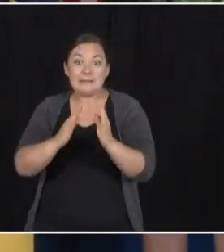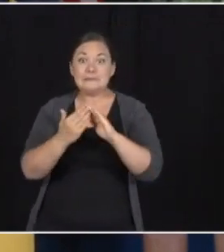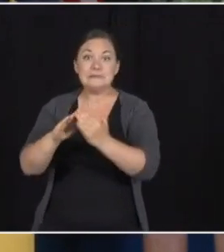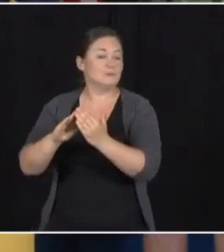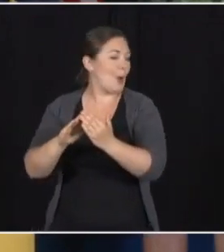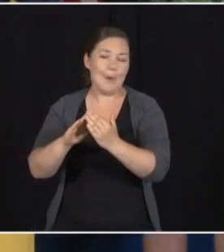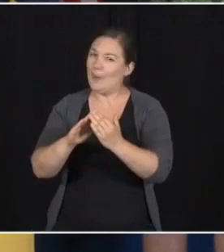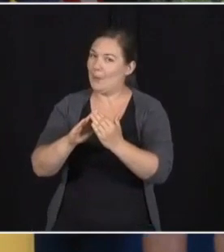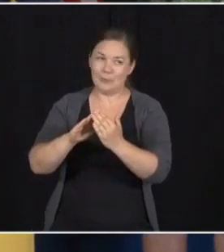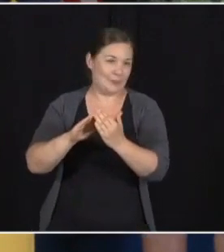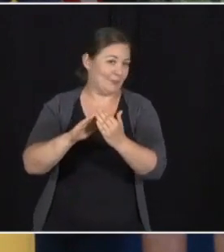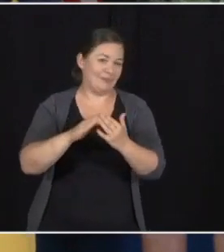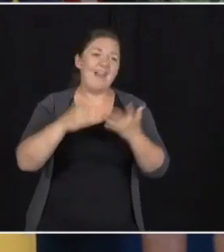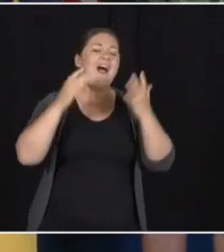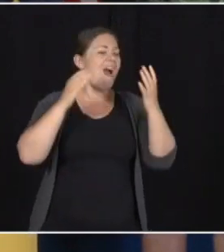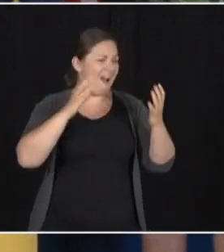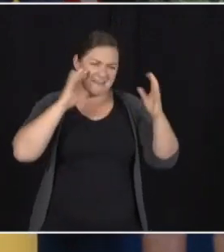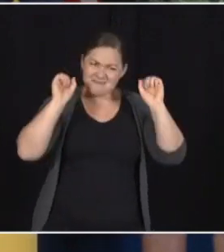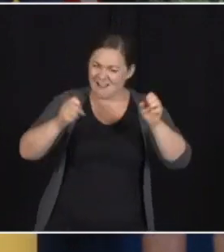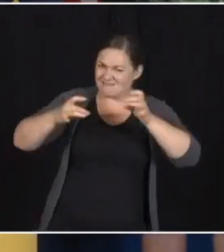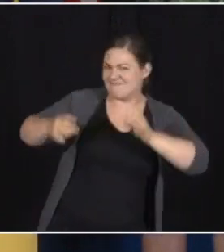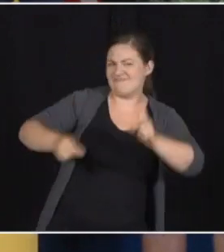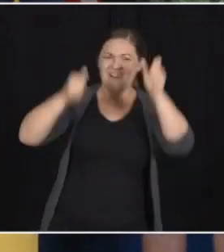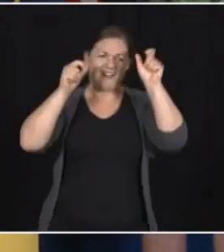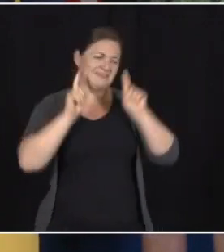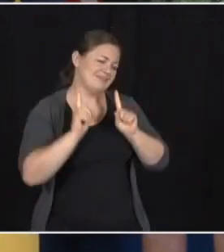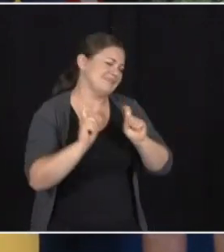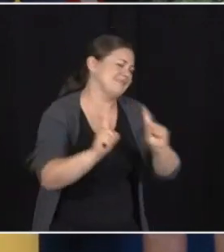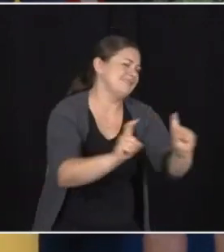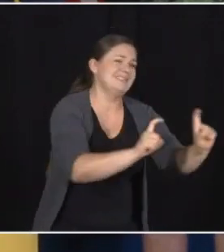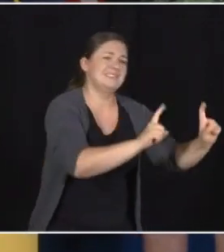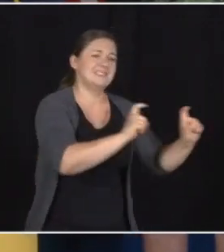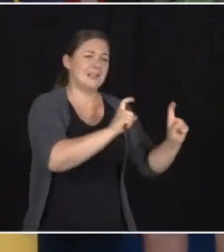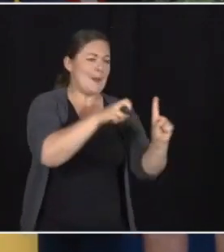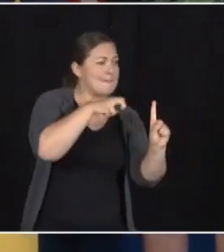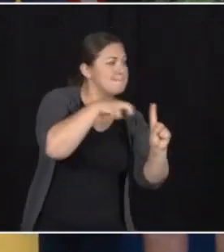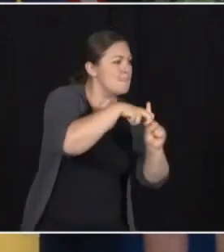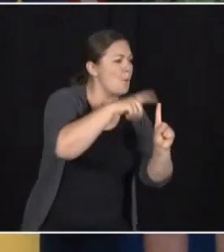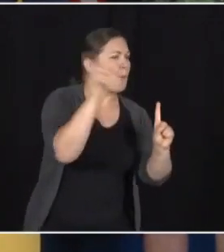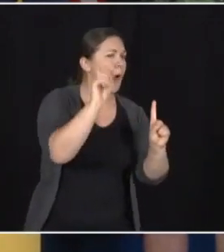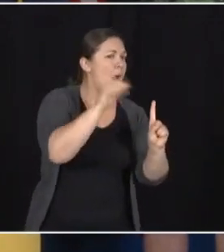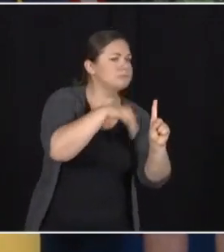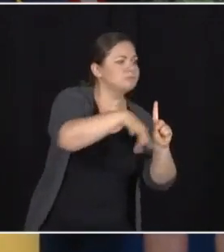and we have the resources for testing and contact tracing. Again, I want to thank the mayors and all the